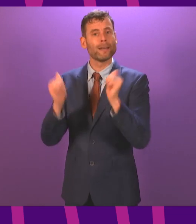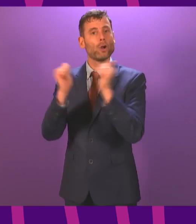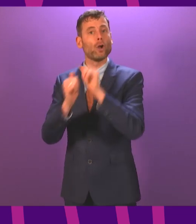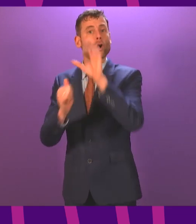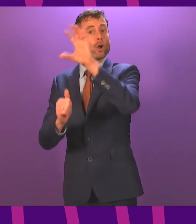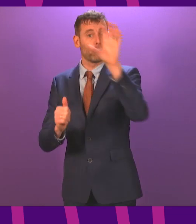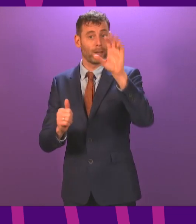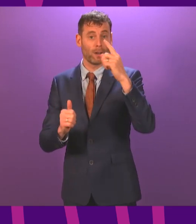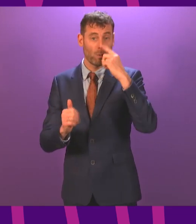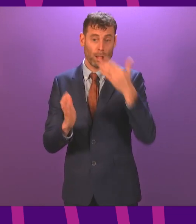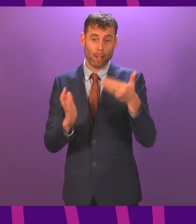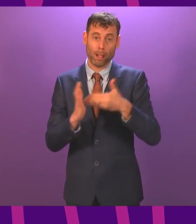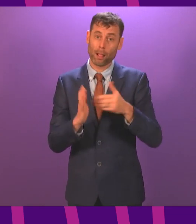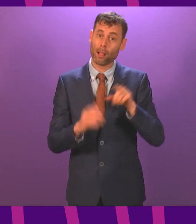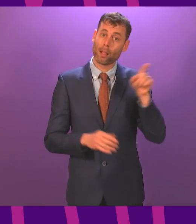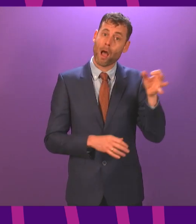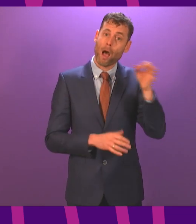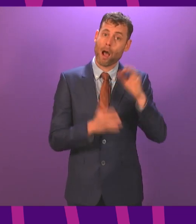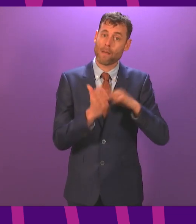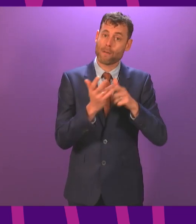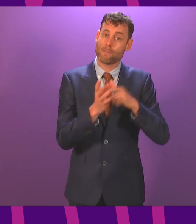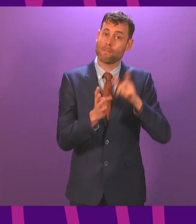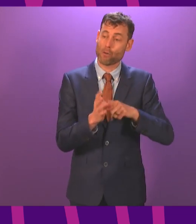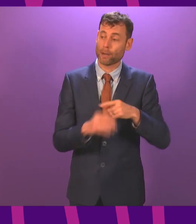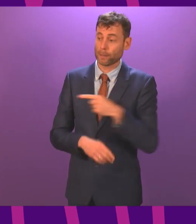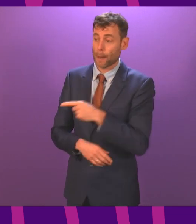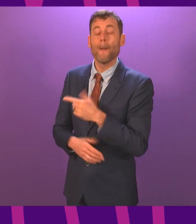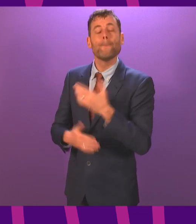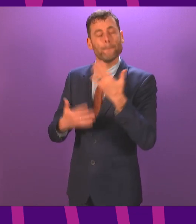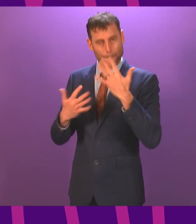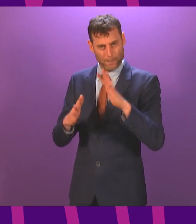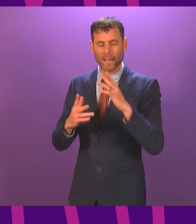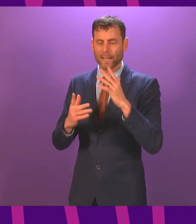The First Minister: We are considering that. The advice to date